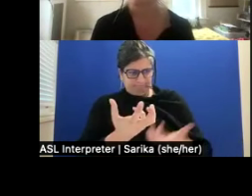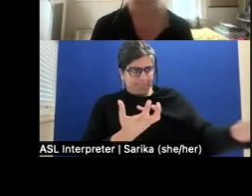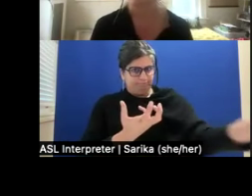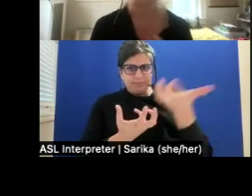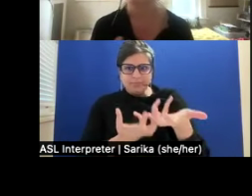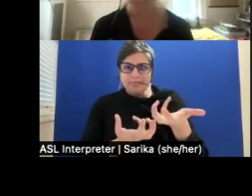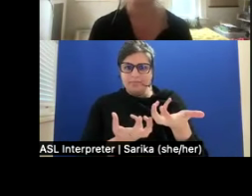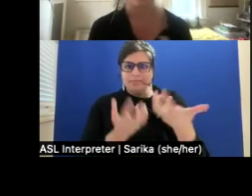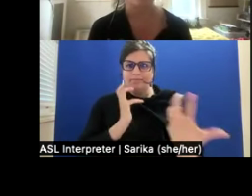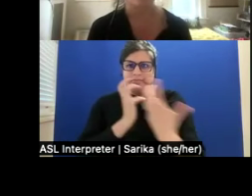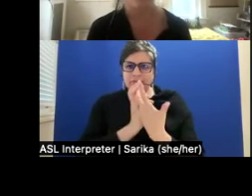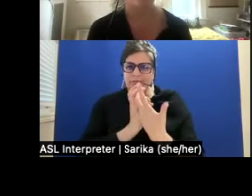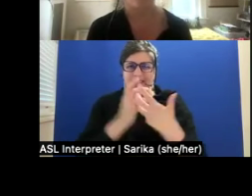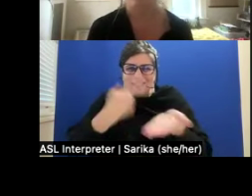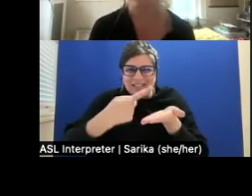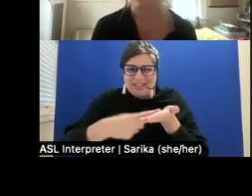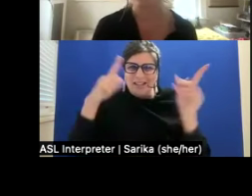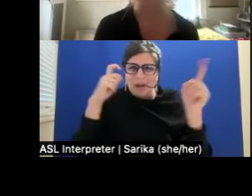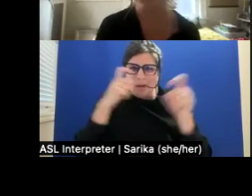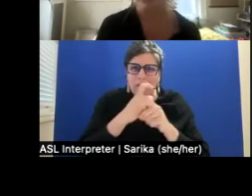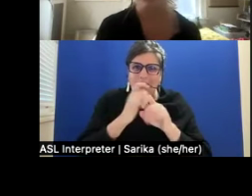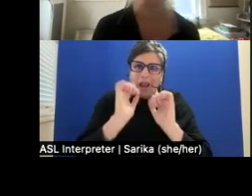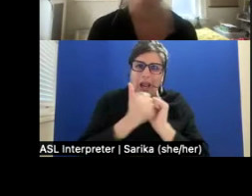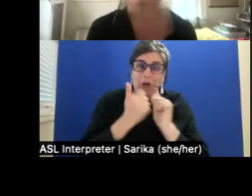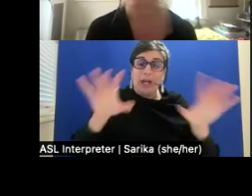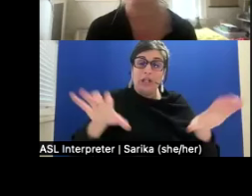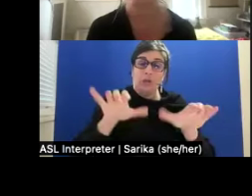And how do I do that without giving a history lesson or a lecture?